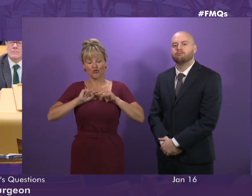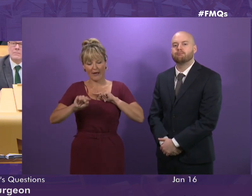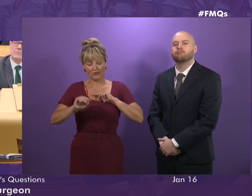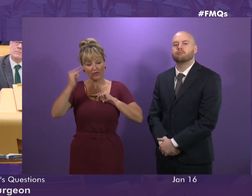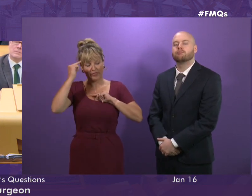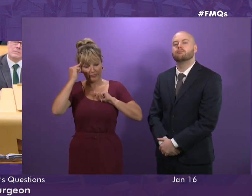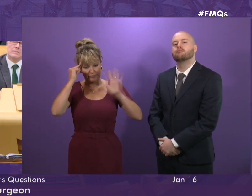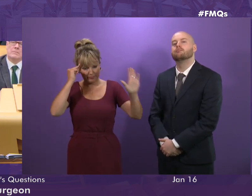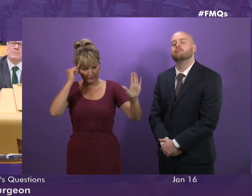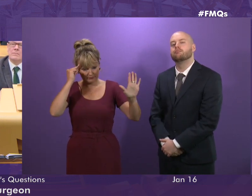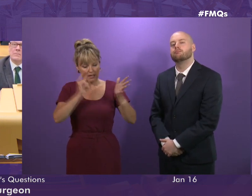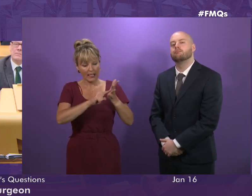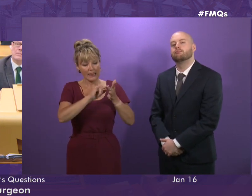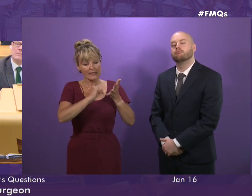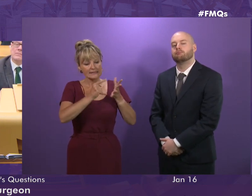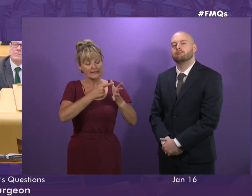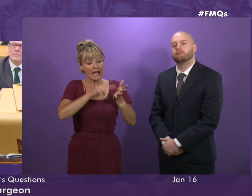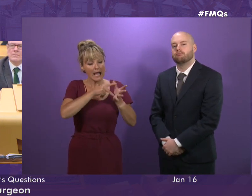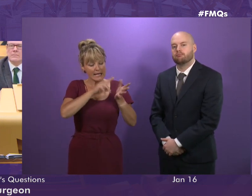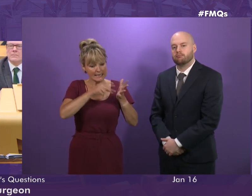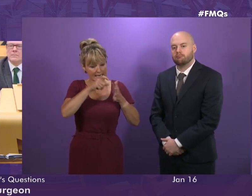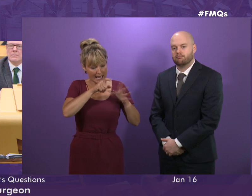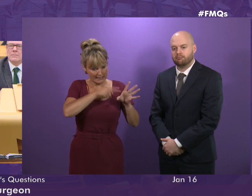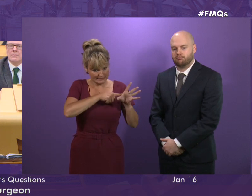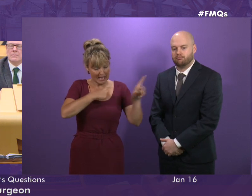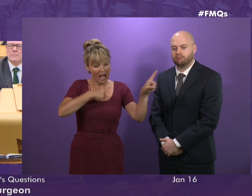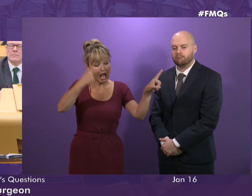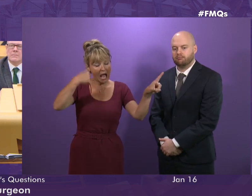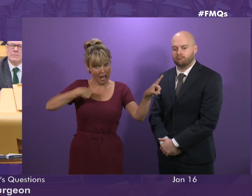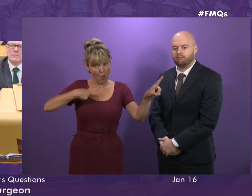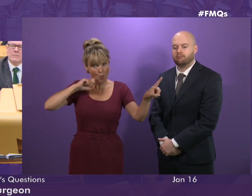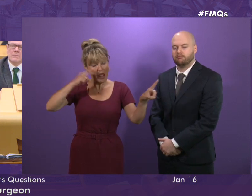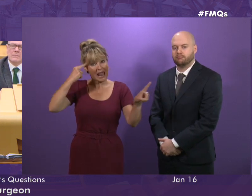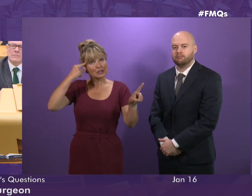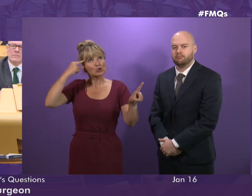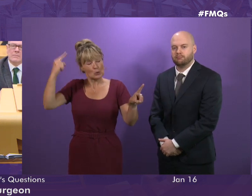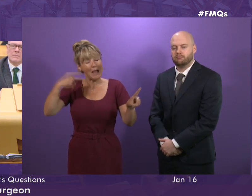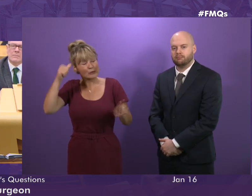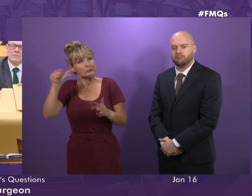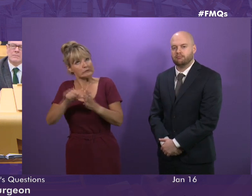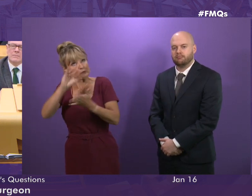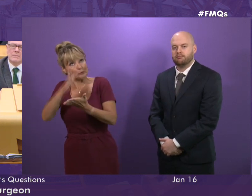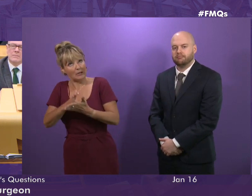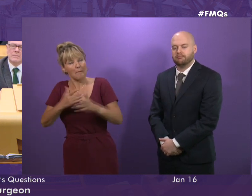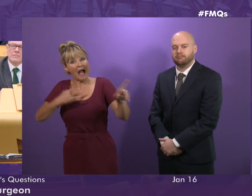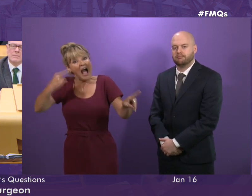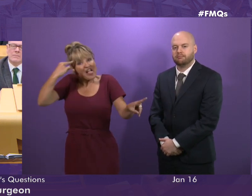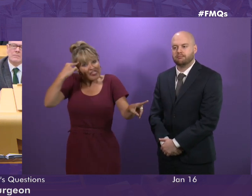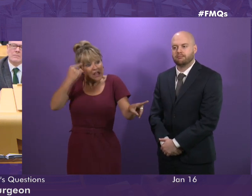of the doubt. I am going to assume, hard though it might be to believe, that when she made